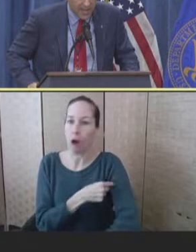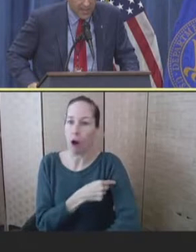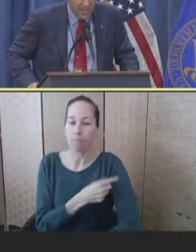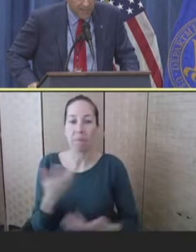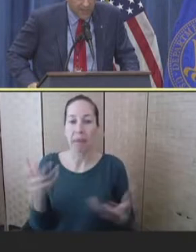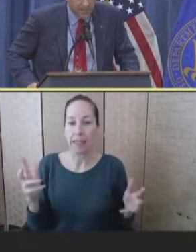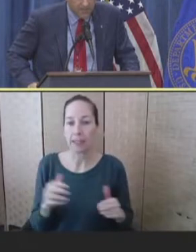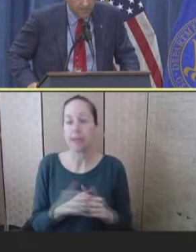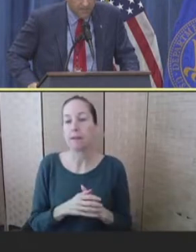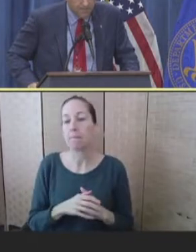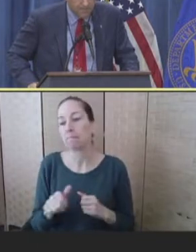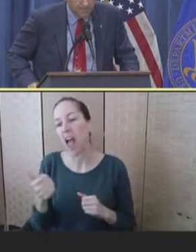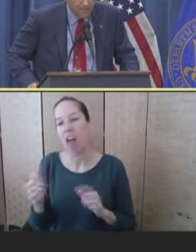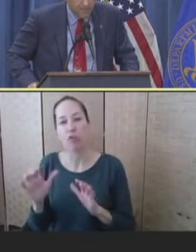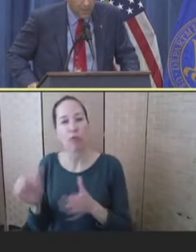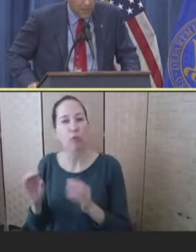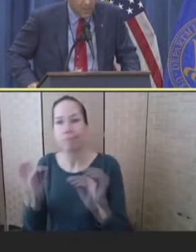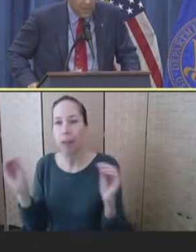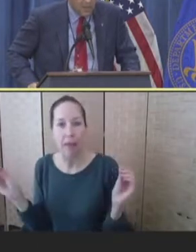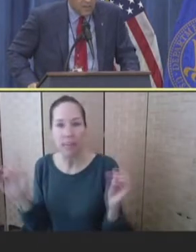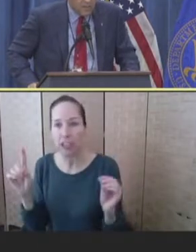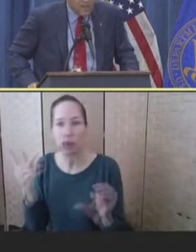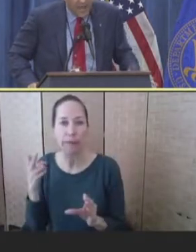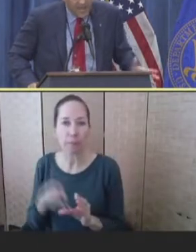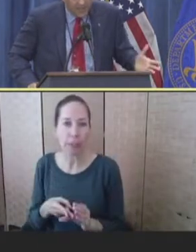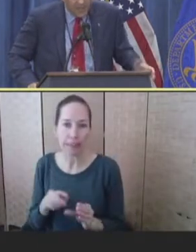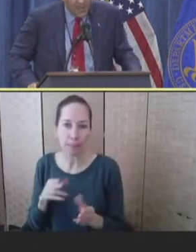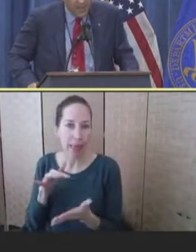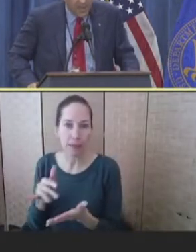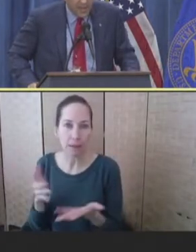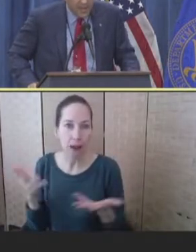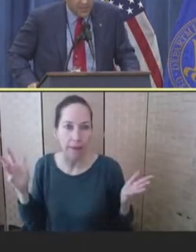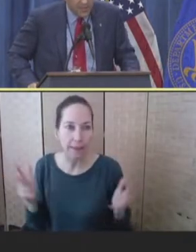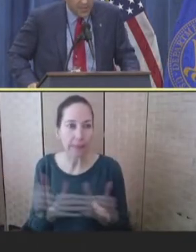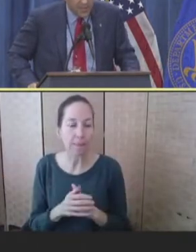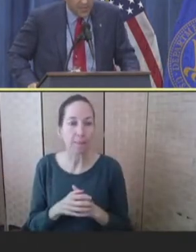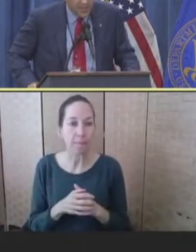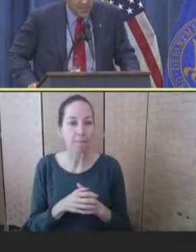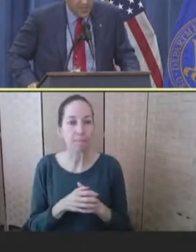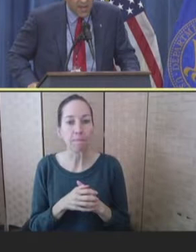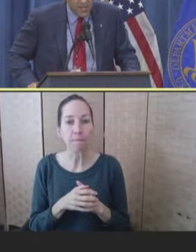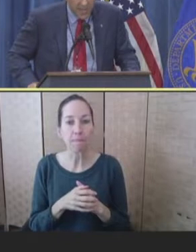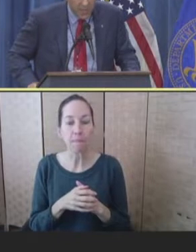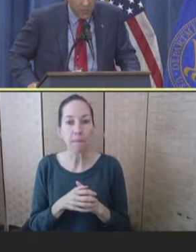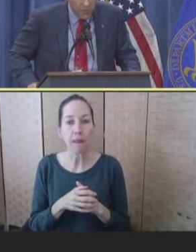Next slide, please. And then this is the study schedule.